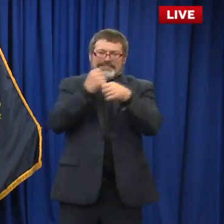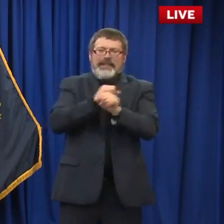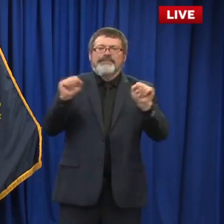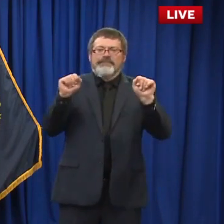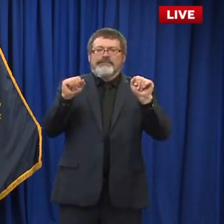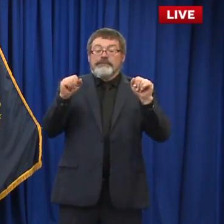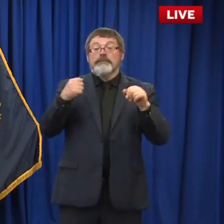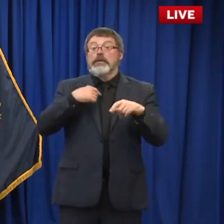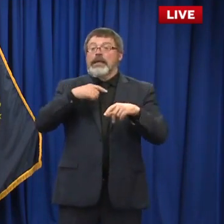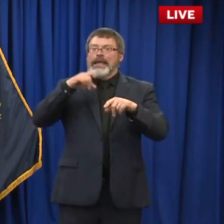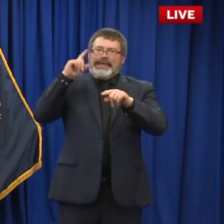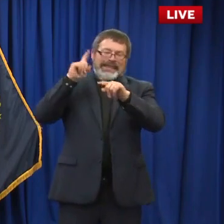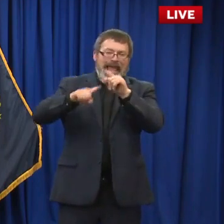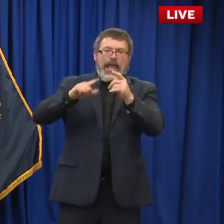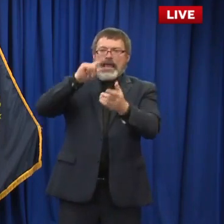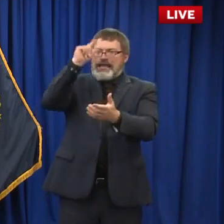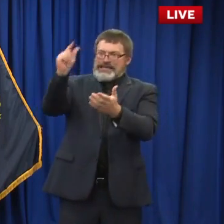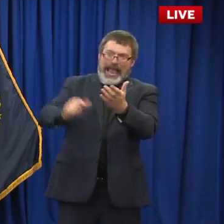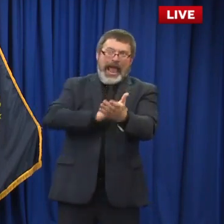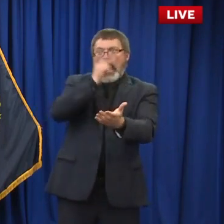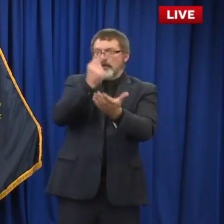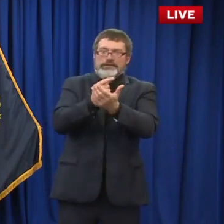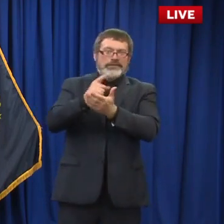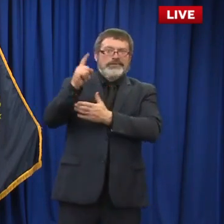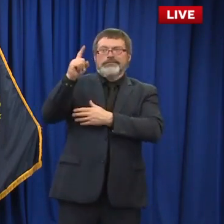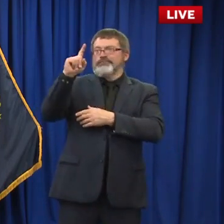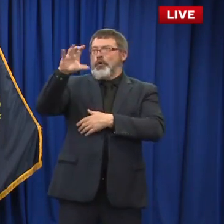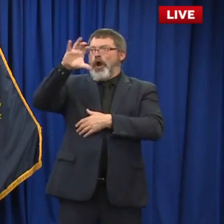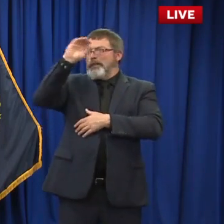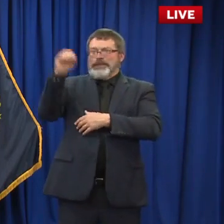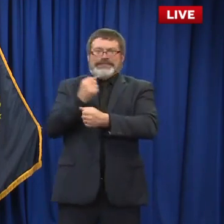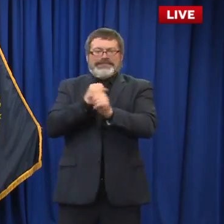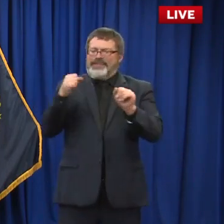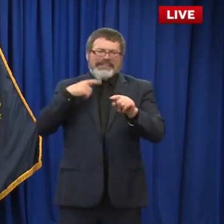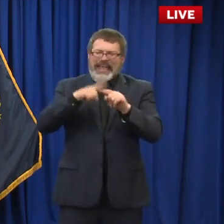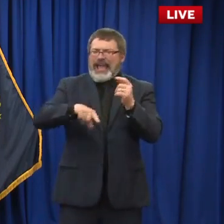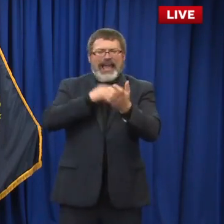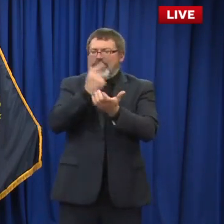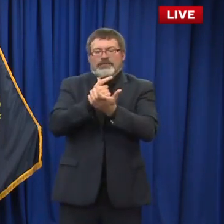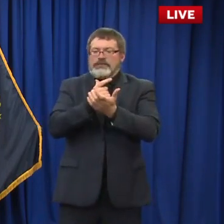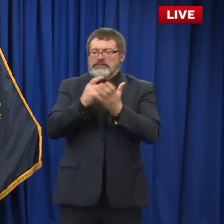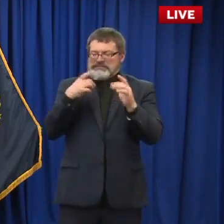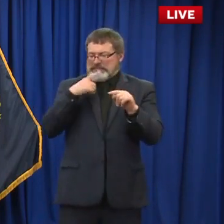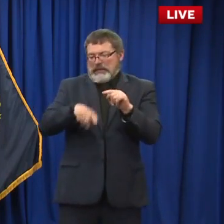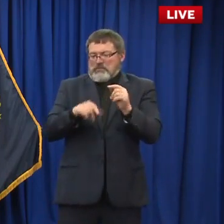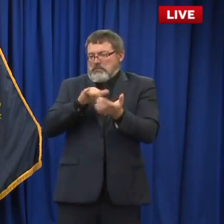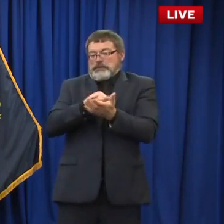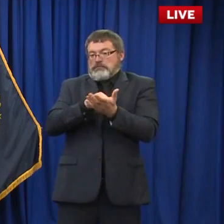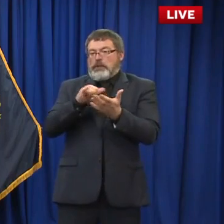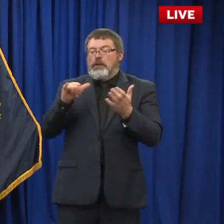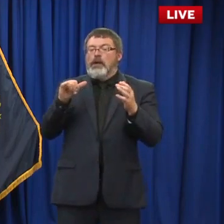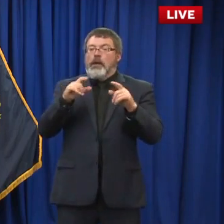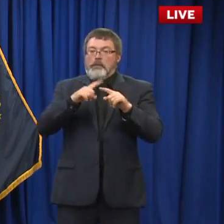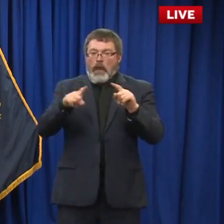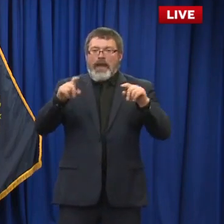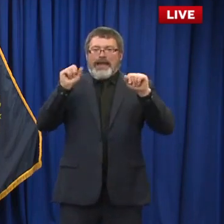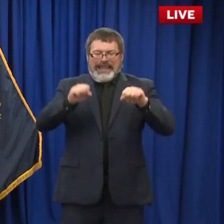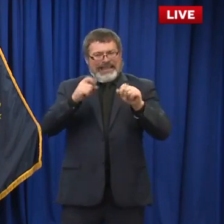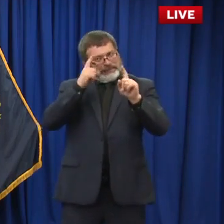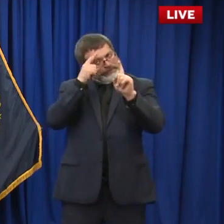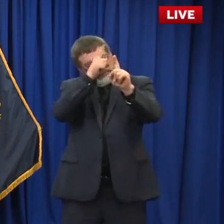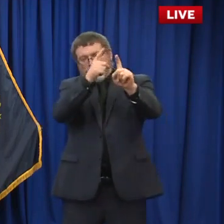THERE'S NO GUARANTEES OF COURSE, THERE'S NO GUARANTEES ANY TIME YOU LEAVE YOUR HOUSE, FRANKLY, BUT WHAT WE'VE REALLY BEEN ABLE TO PUT TOGETHER FOR SCHOOLS, EVERYTHING FROM THE